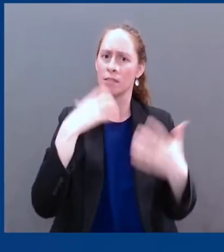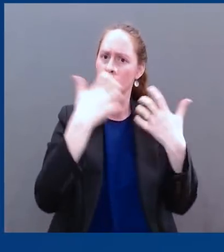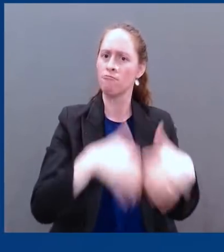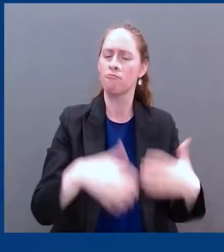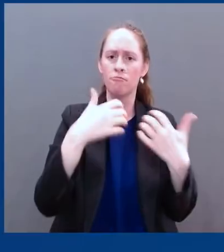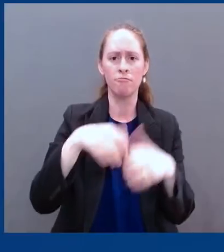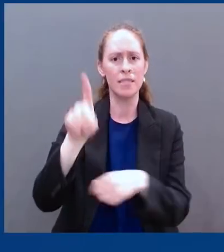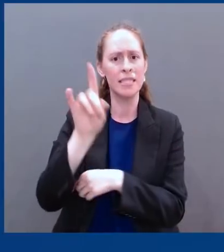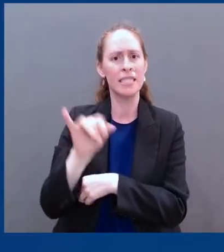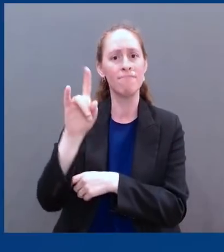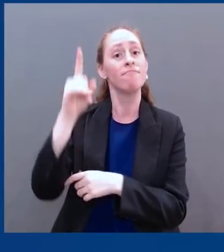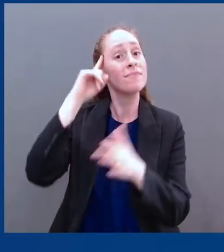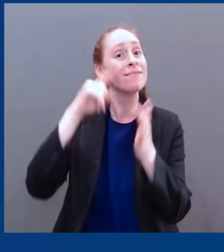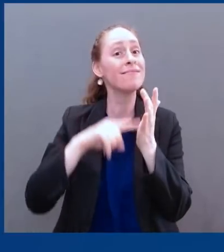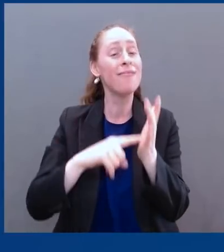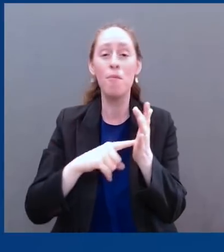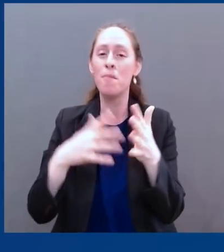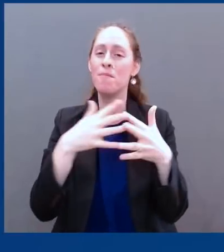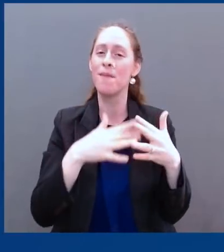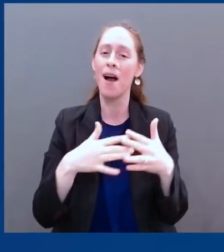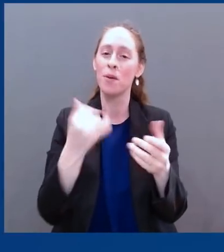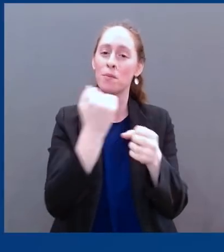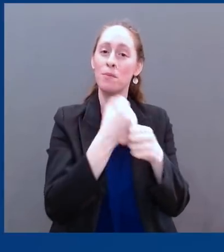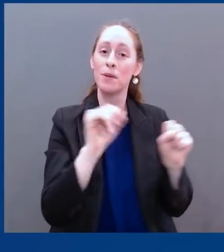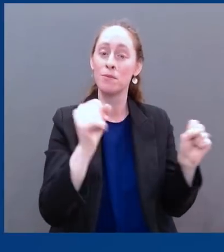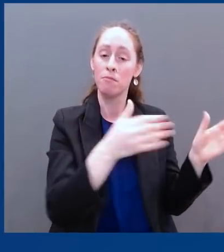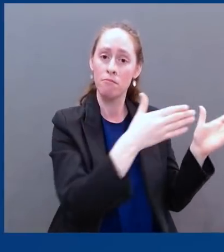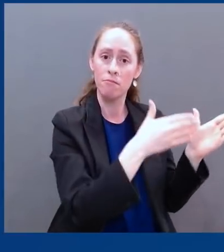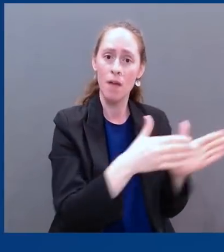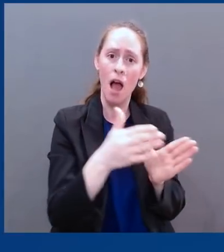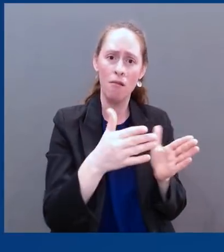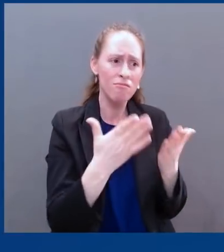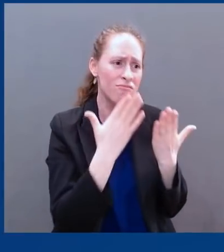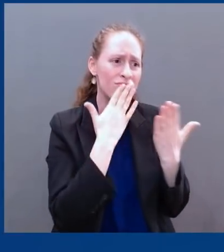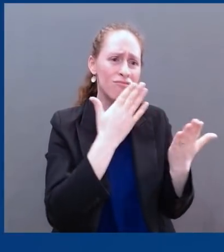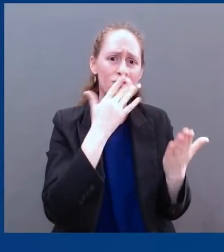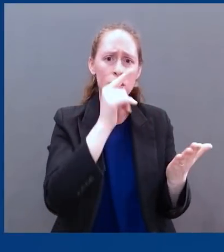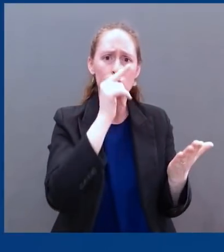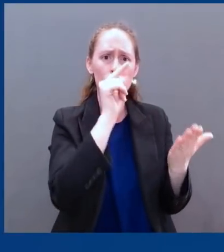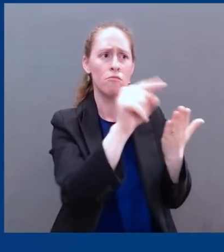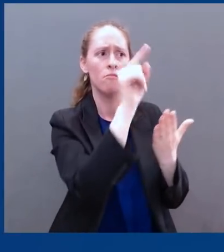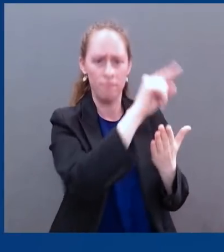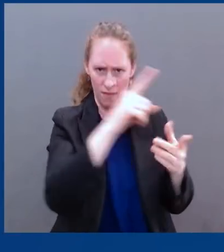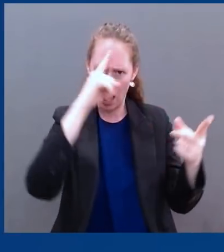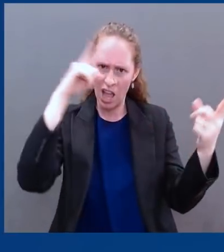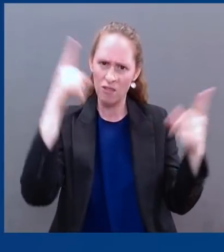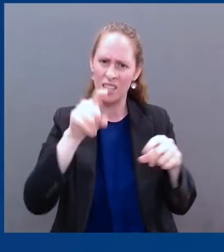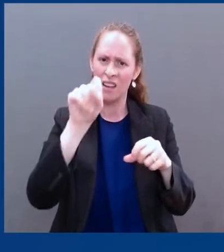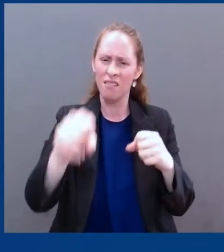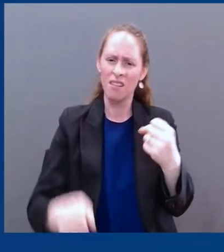I want to thank my former colleagues in Congress for the funding that has allowed us to execute on the President's pandemic response.